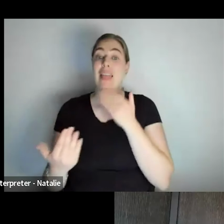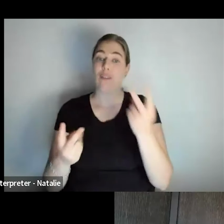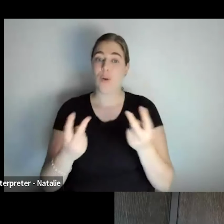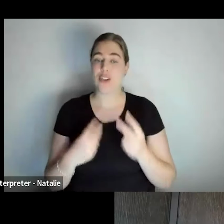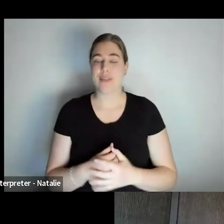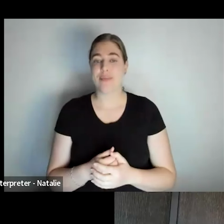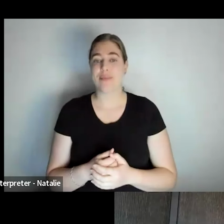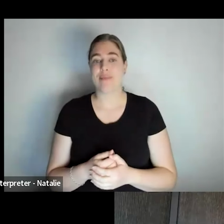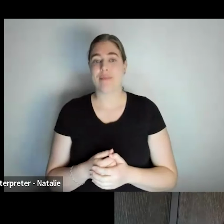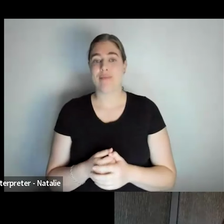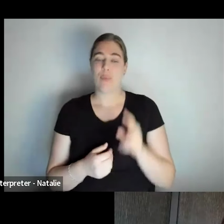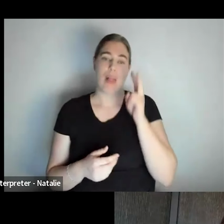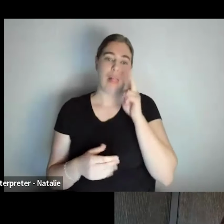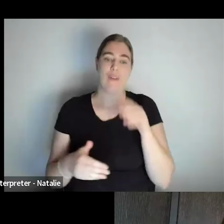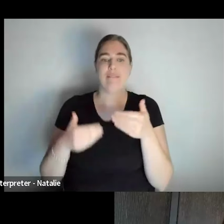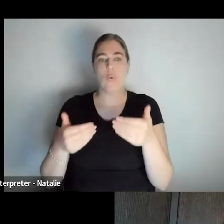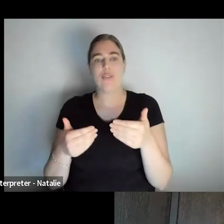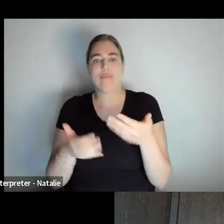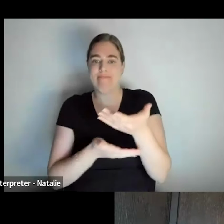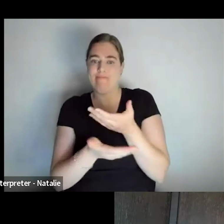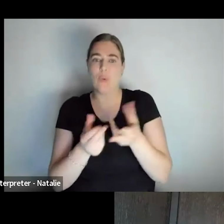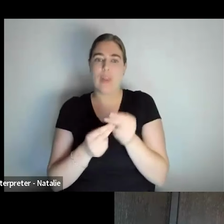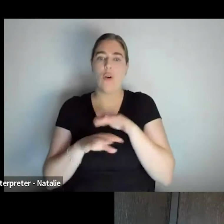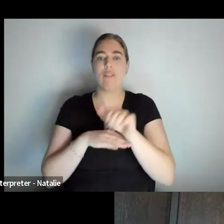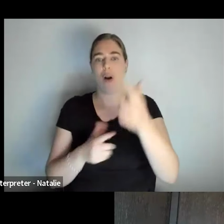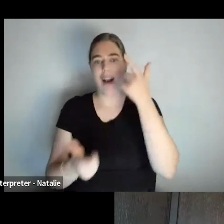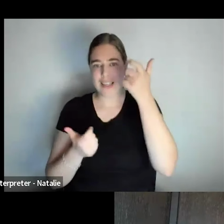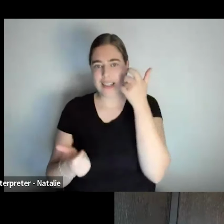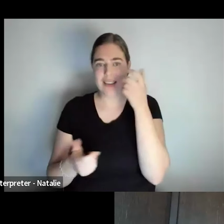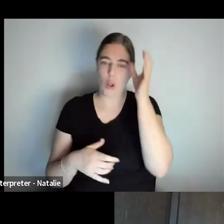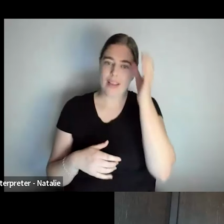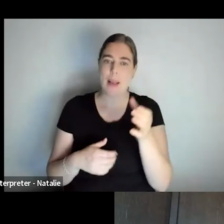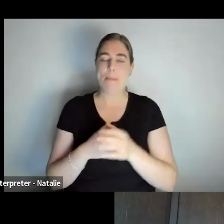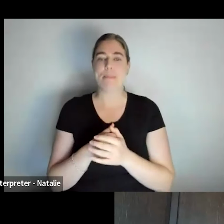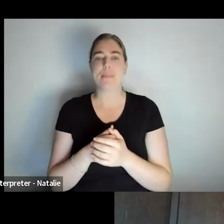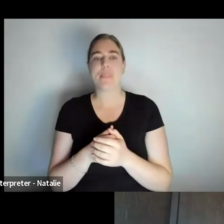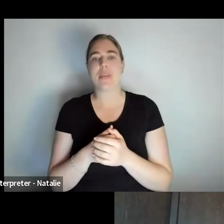we look forward to speaking to you about your ideas and concepts, and wish you all